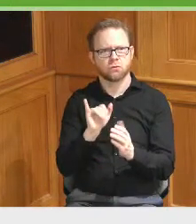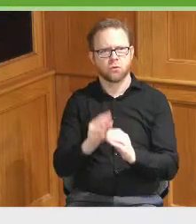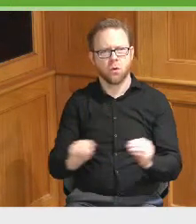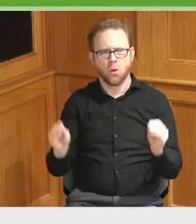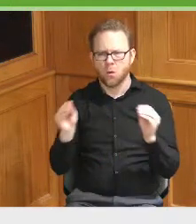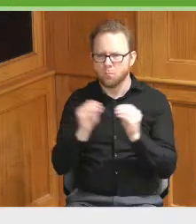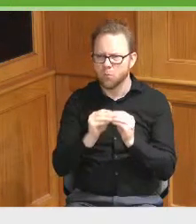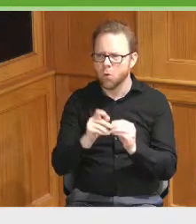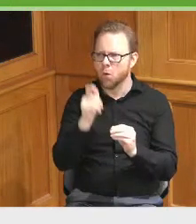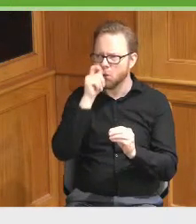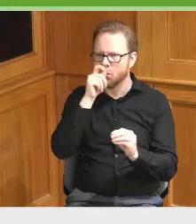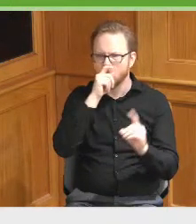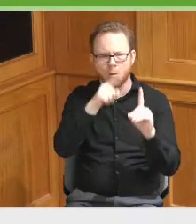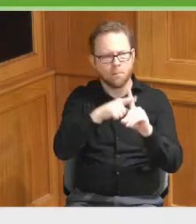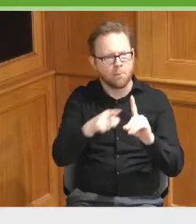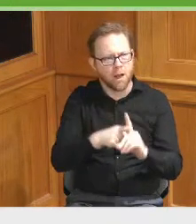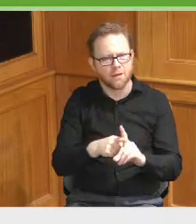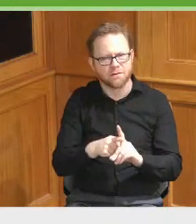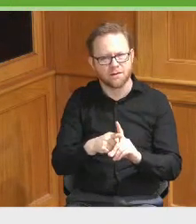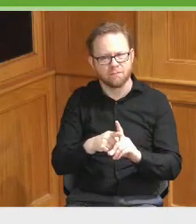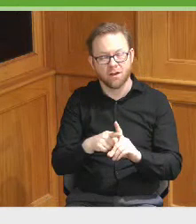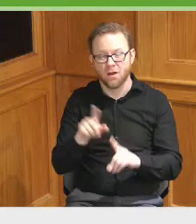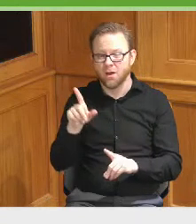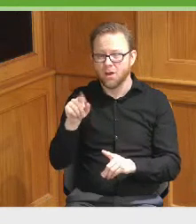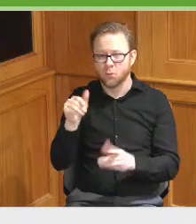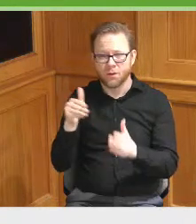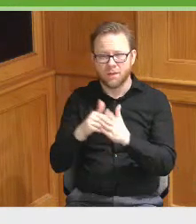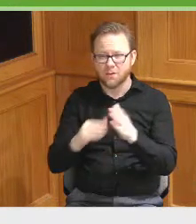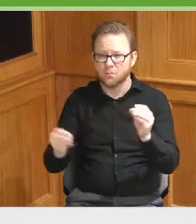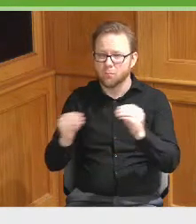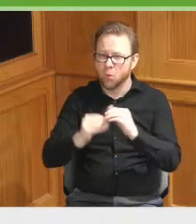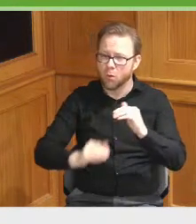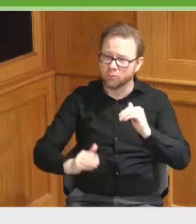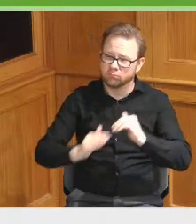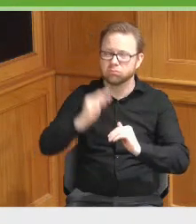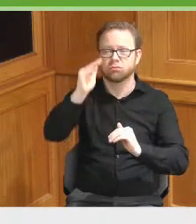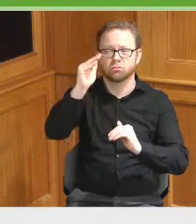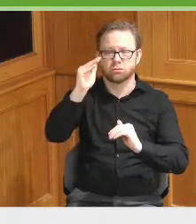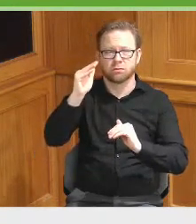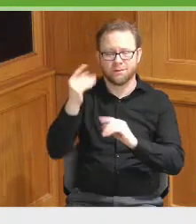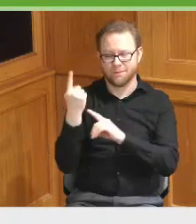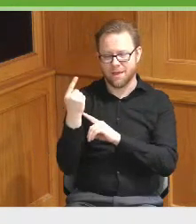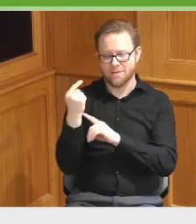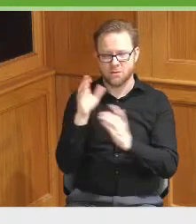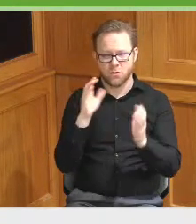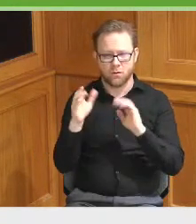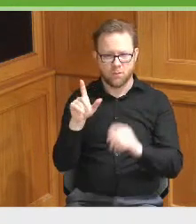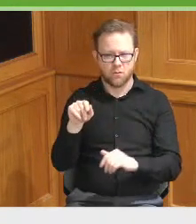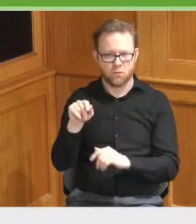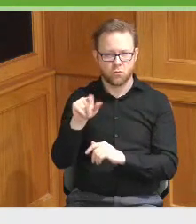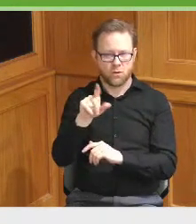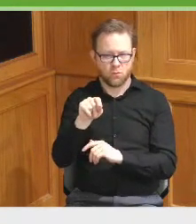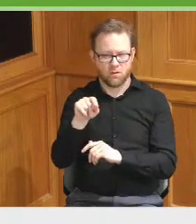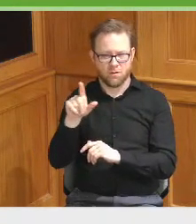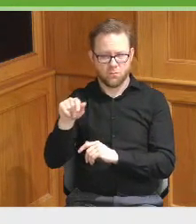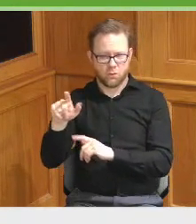pandemic at least 20,000 more cases of reported Covid-19 last year than we saw in 2020 and 2021.